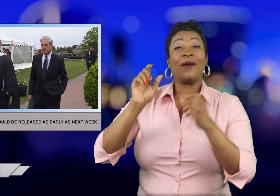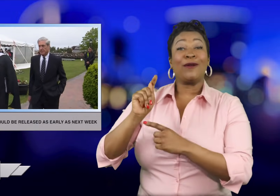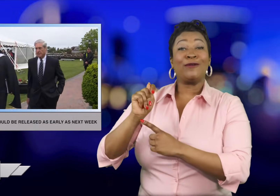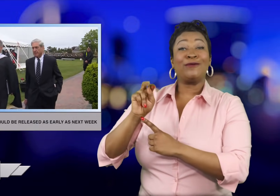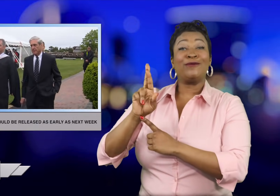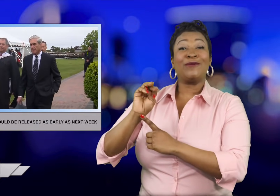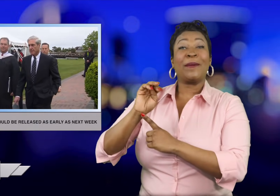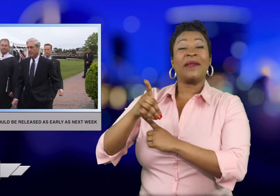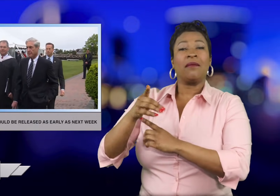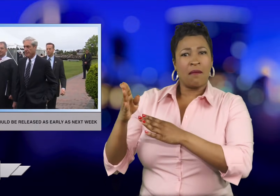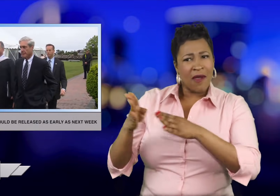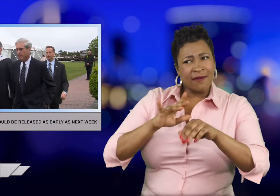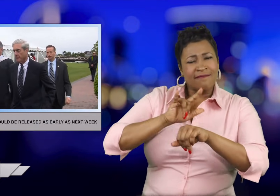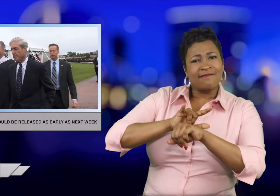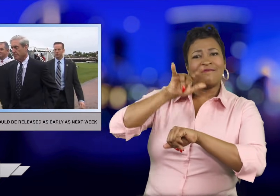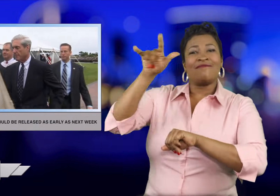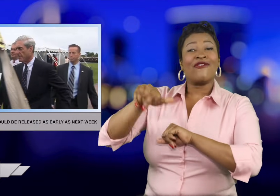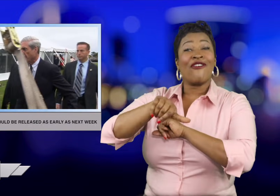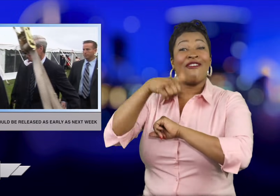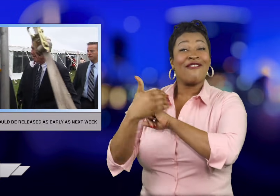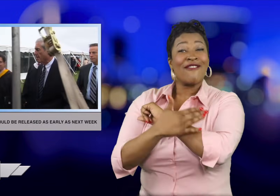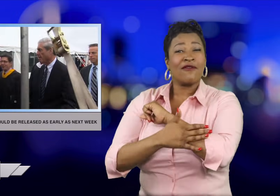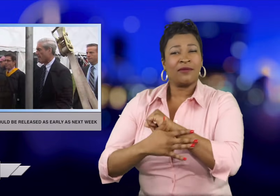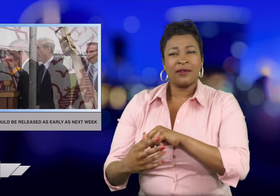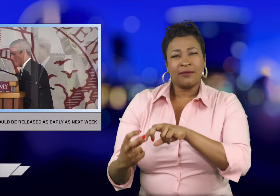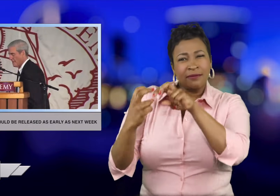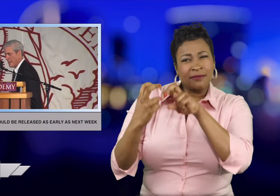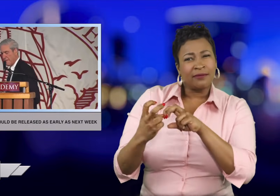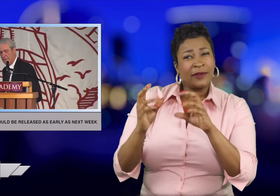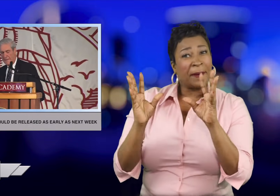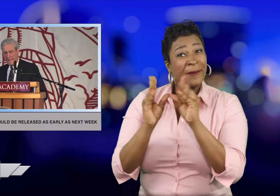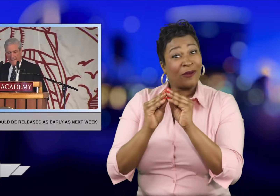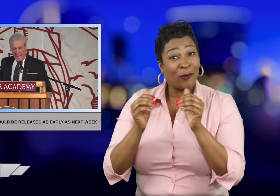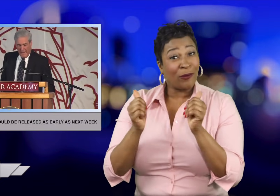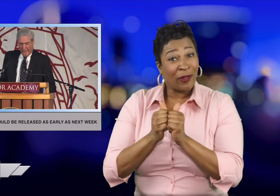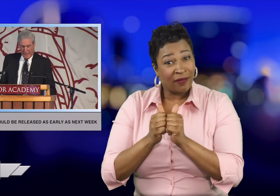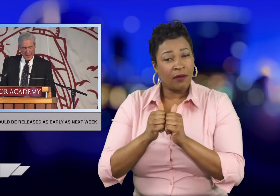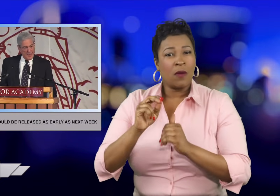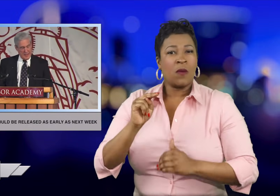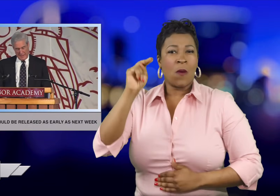efforts that could impact timing as President Trump is planning to travel overseas soon